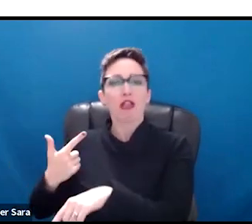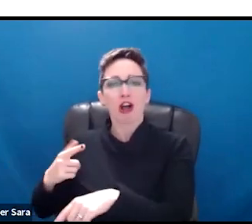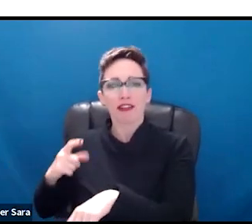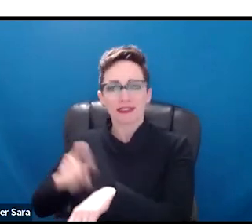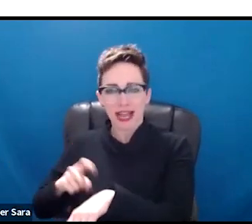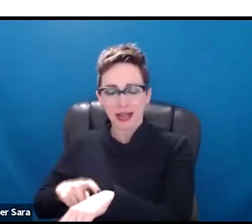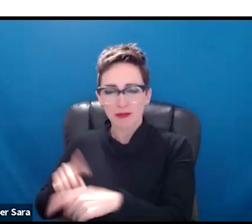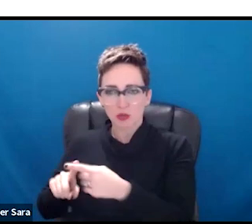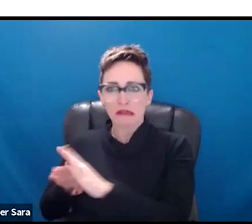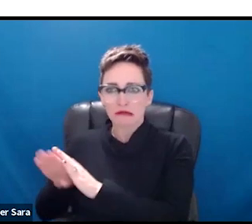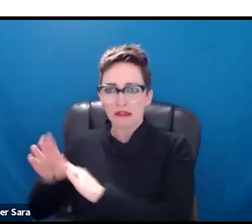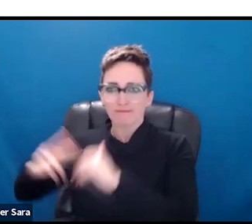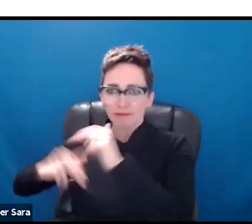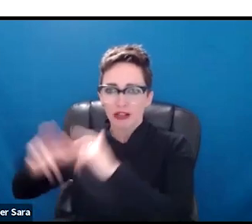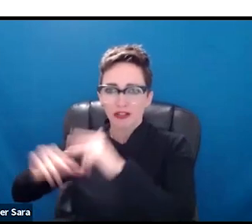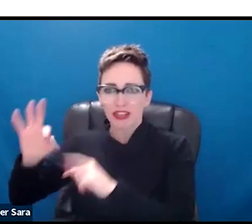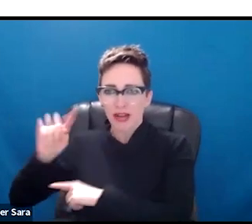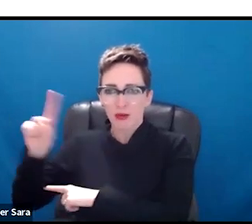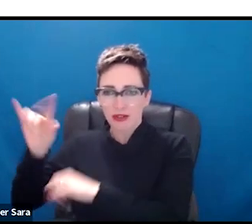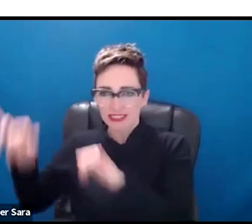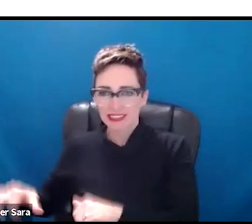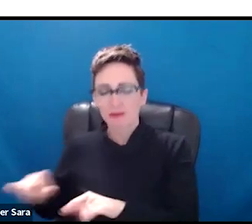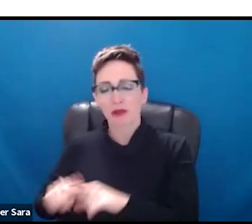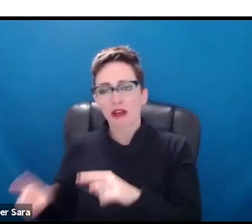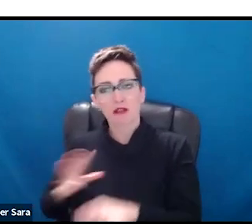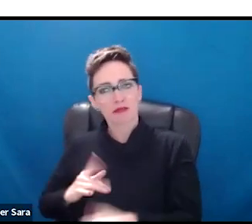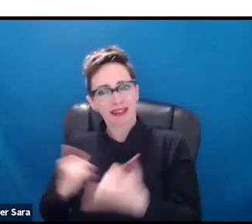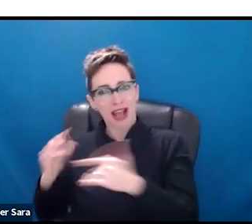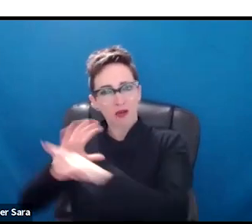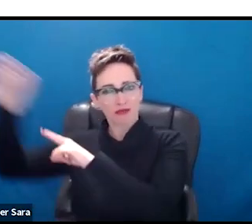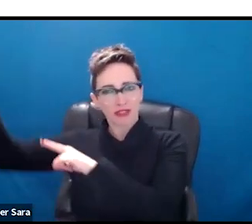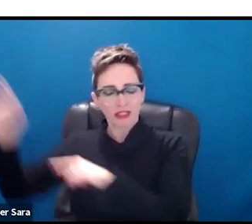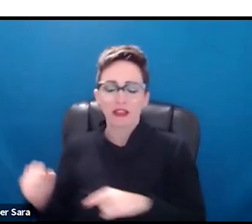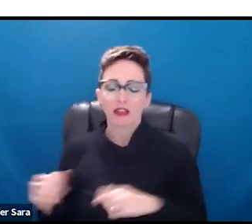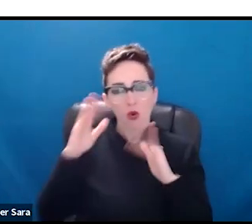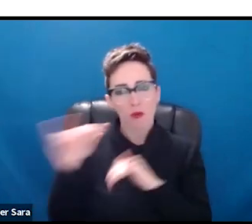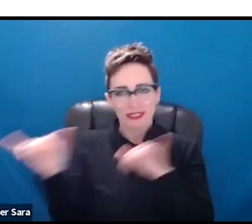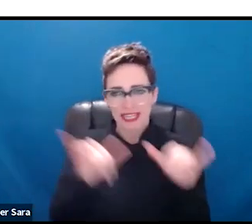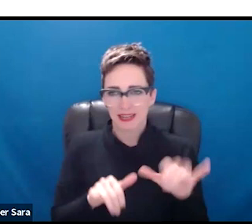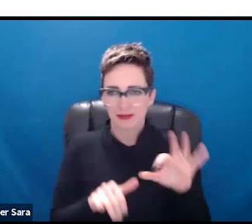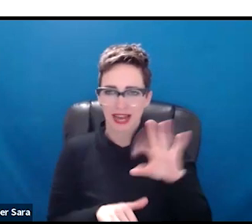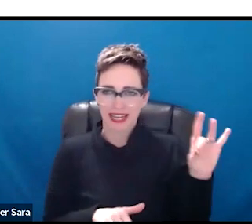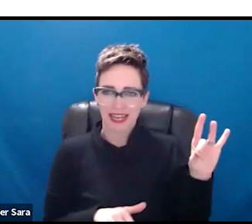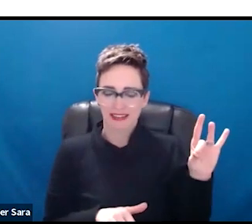But the amount of work that's been done in such a short period of time by 988 and crisis services has been